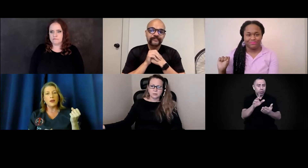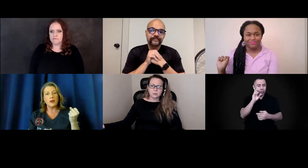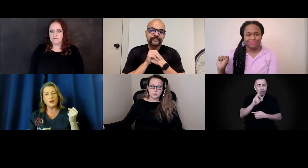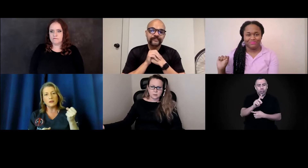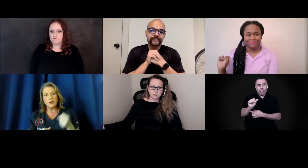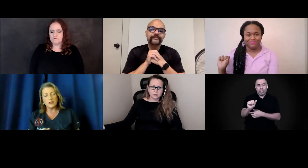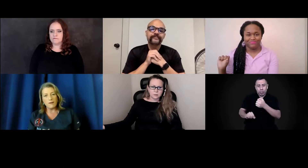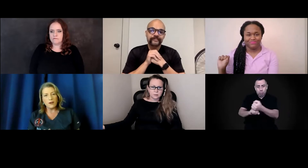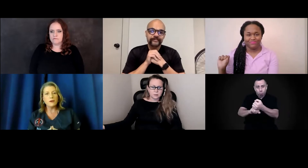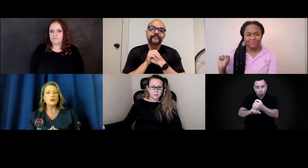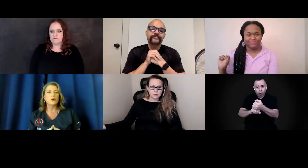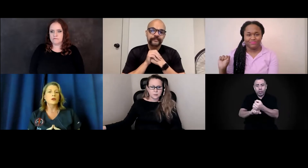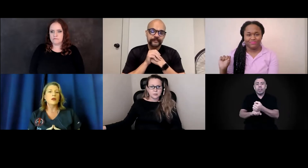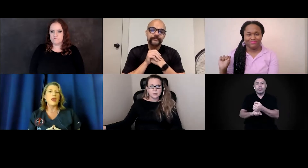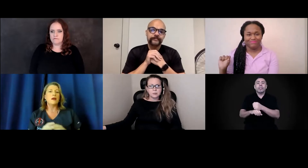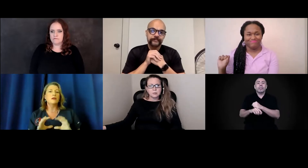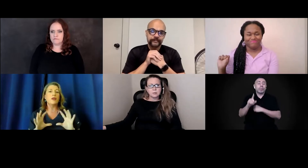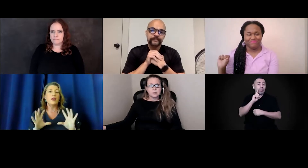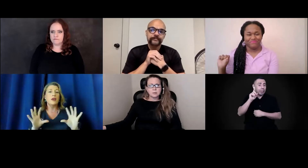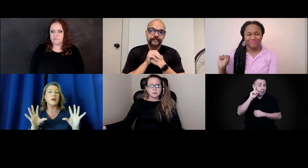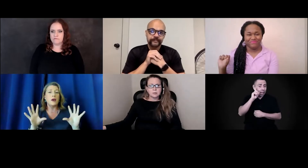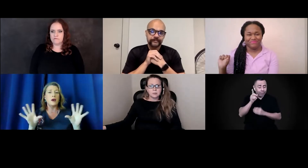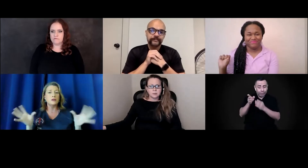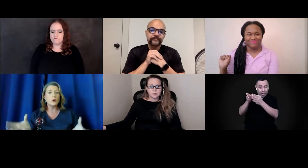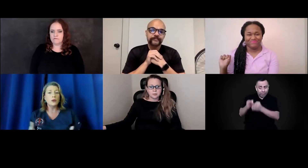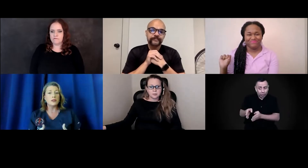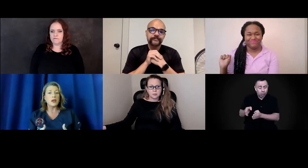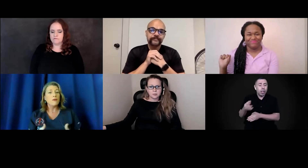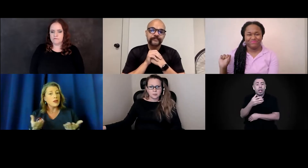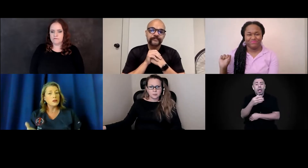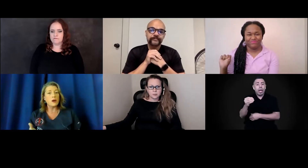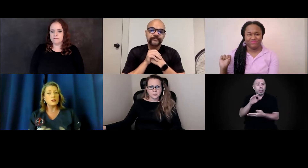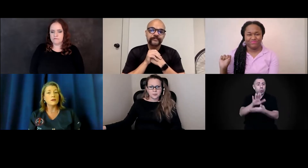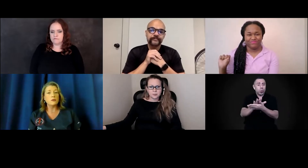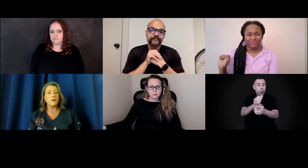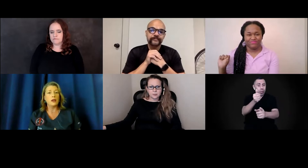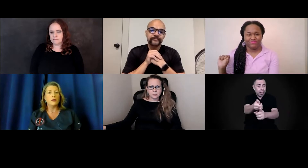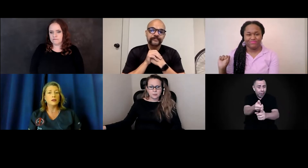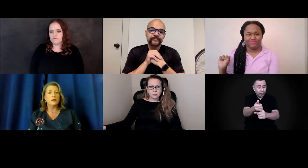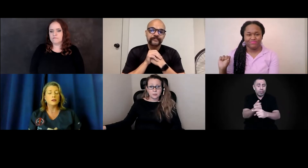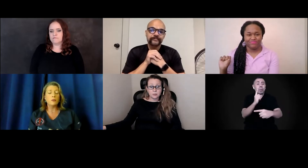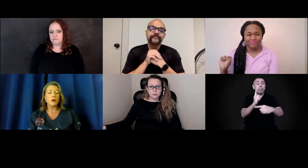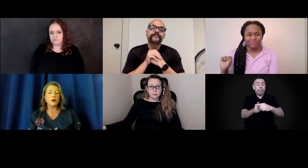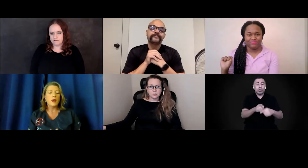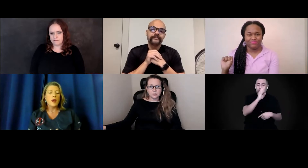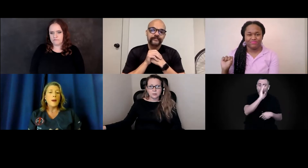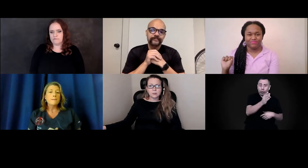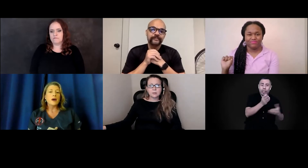the deaf individual and the school itself the direct supervisor provider, the interpreter.